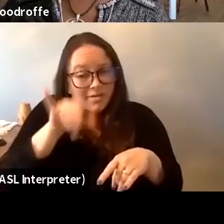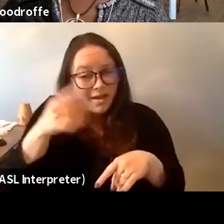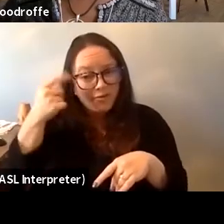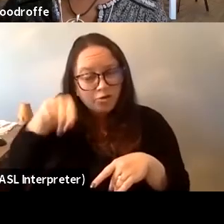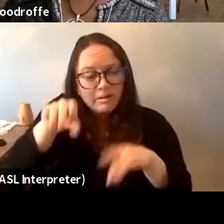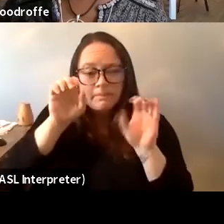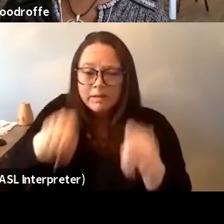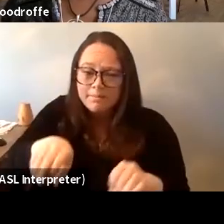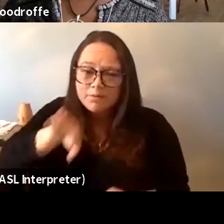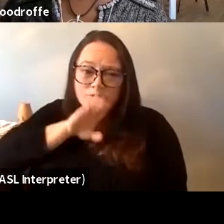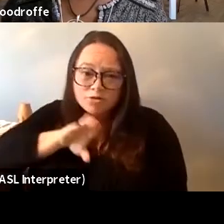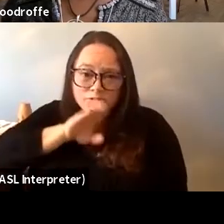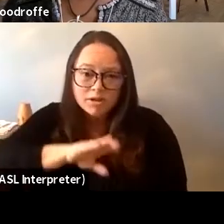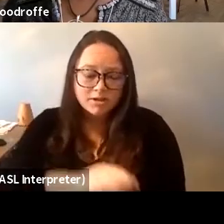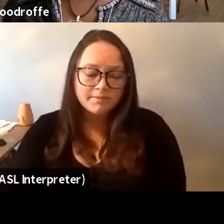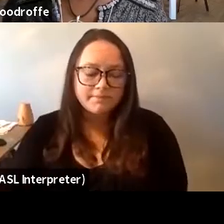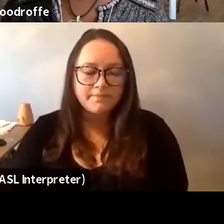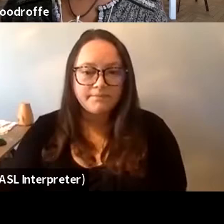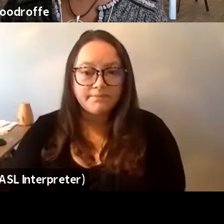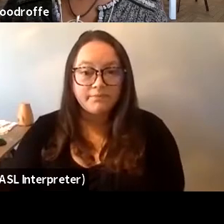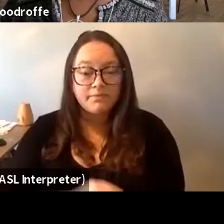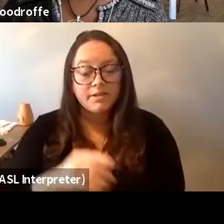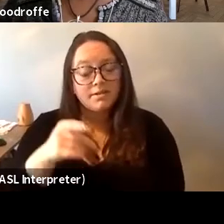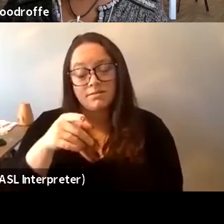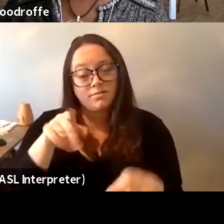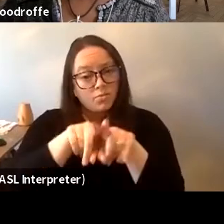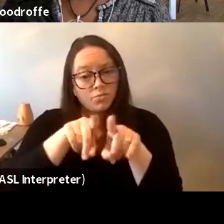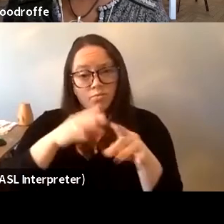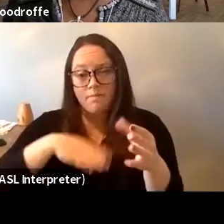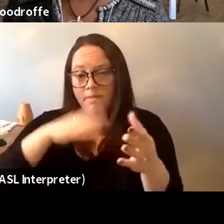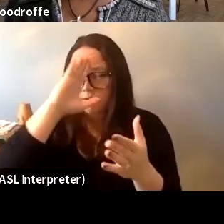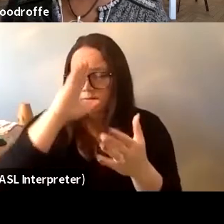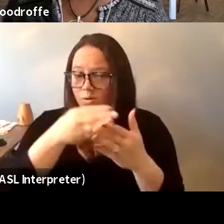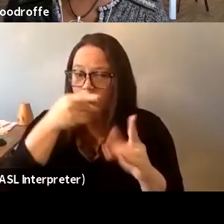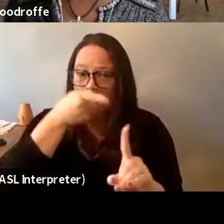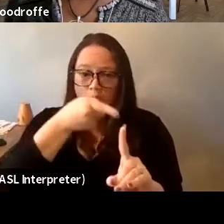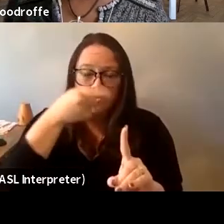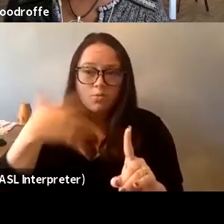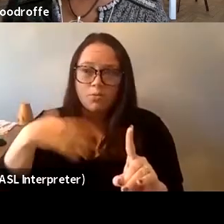also very, very bright. Very bright. Right now he's a,